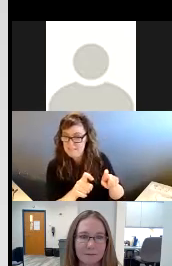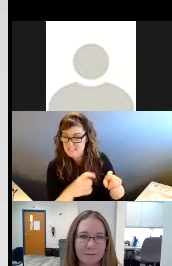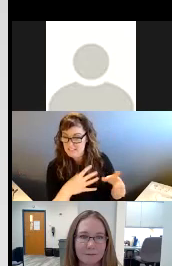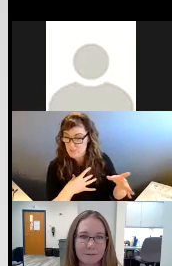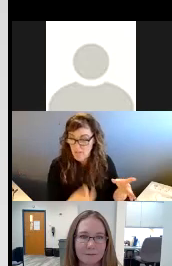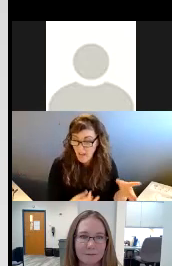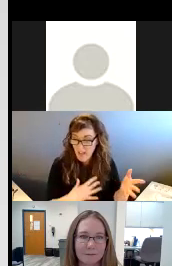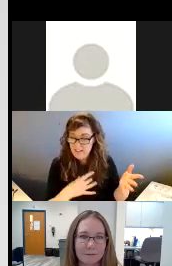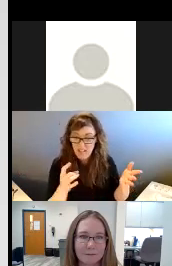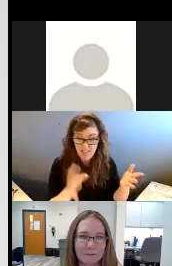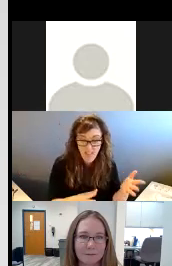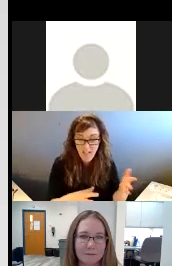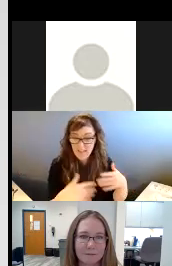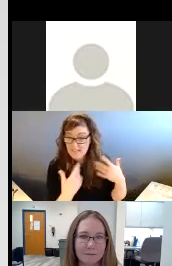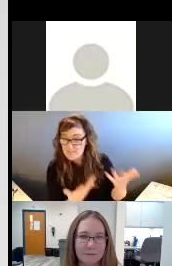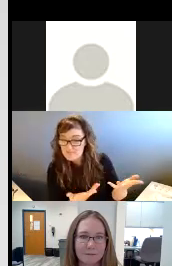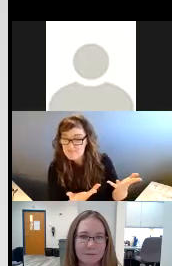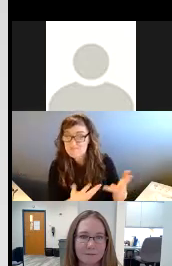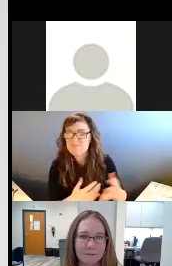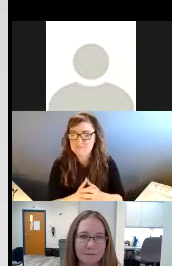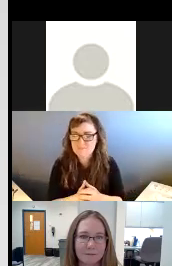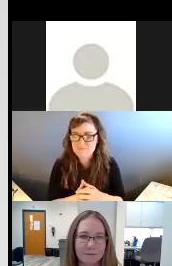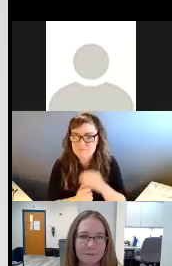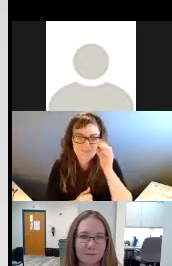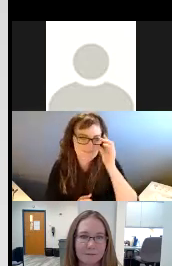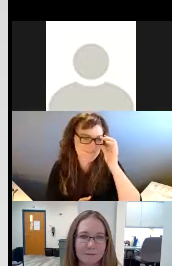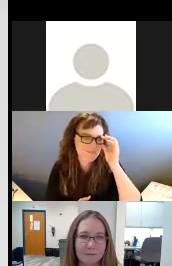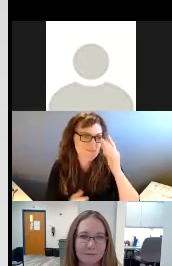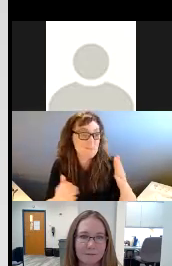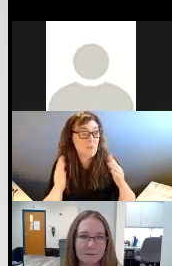I WILL GO OVER HOW WE DO THE CAREGIVER ROLE.